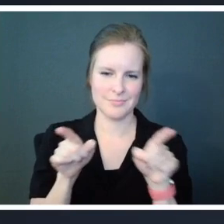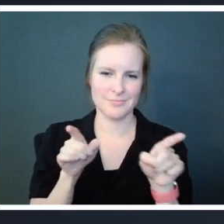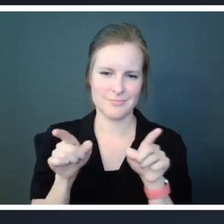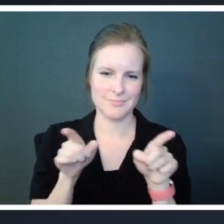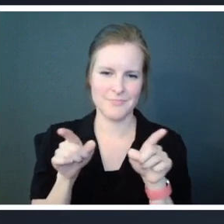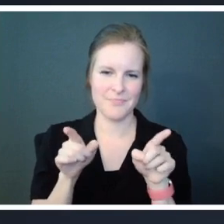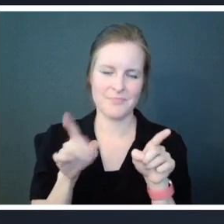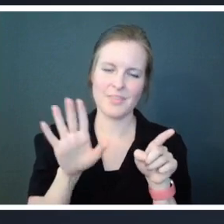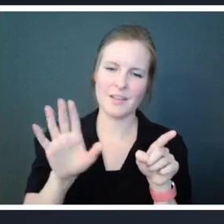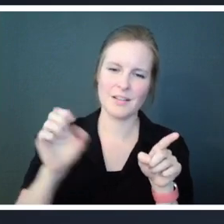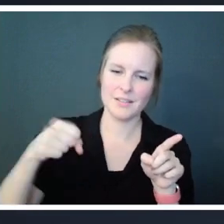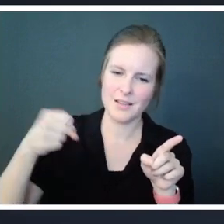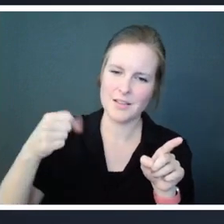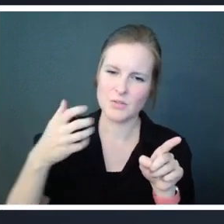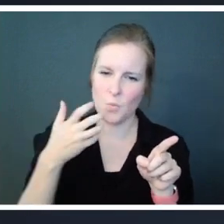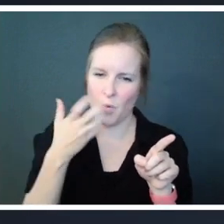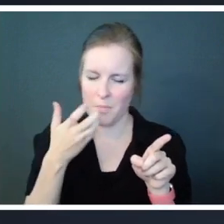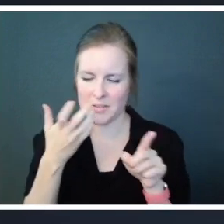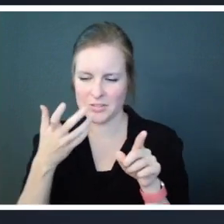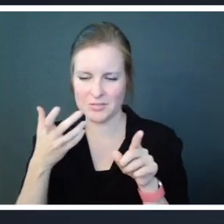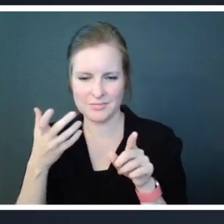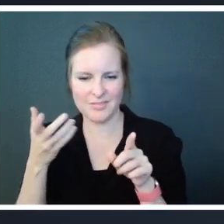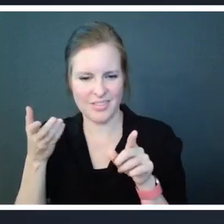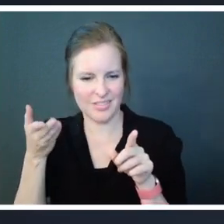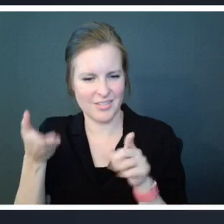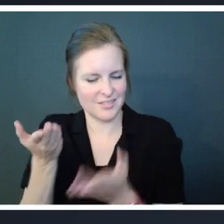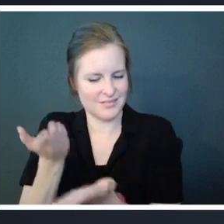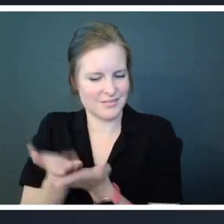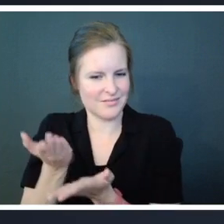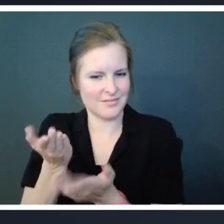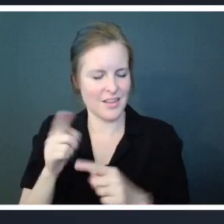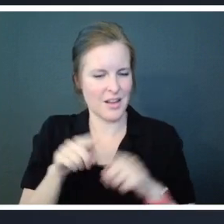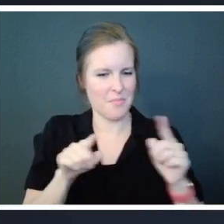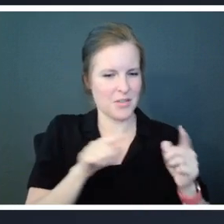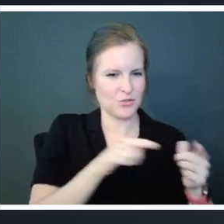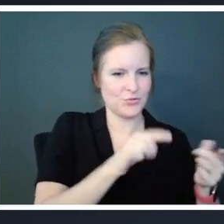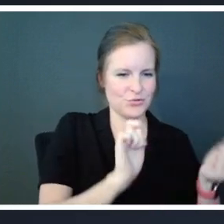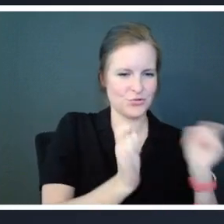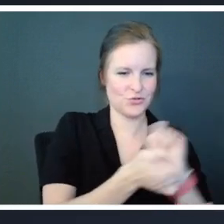But it's -- but climate change is actually the better term to use. It encompasses a lot more